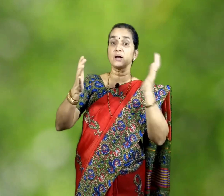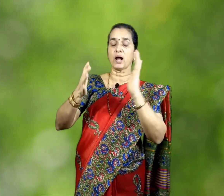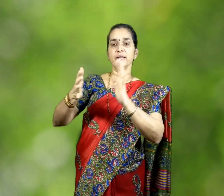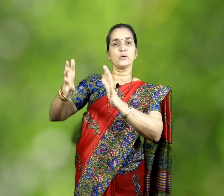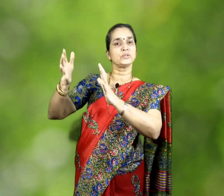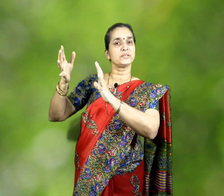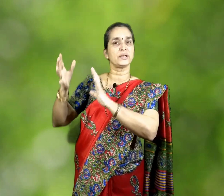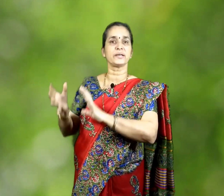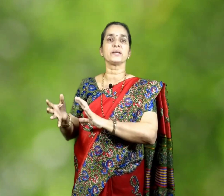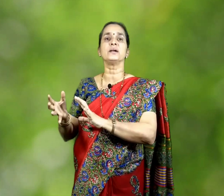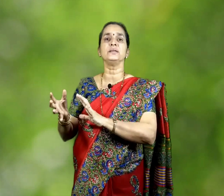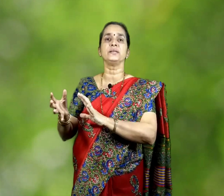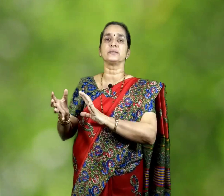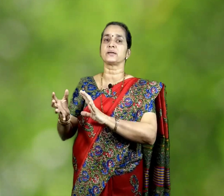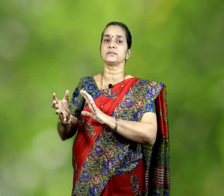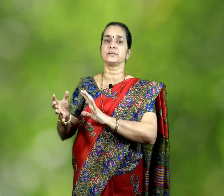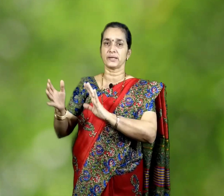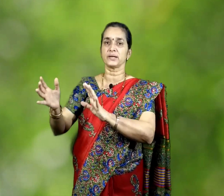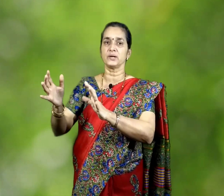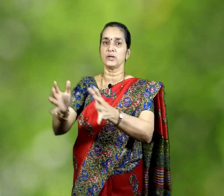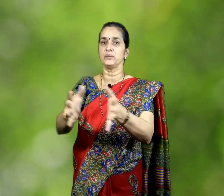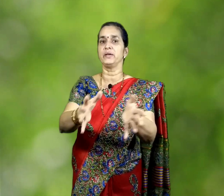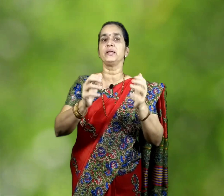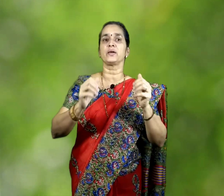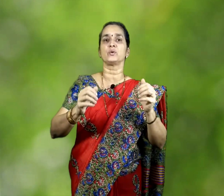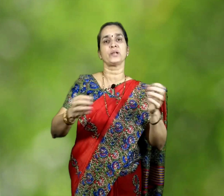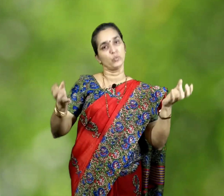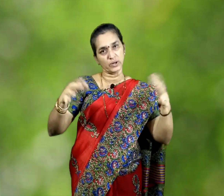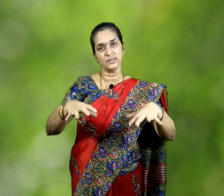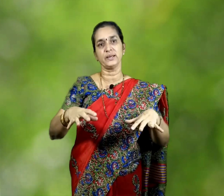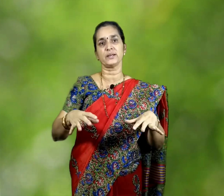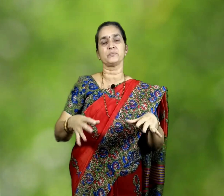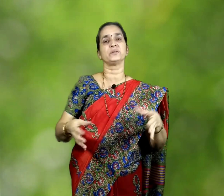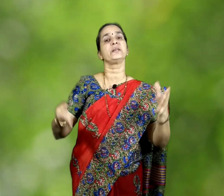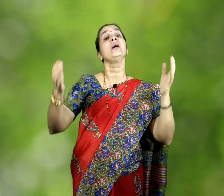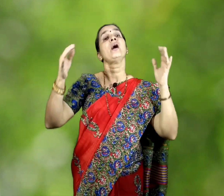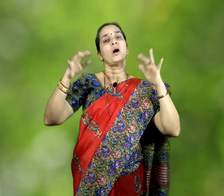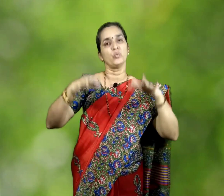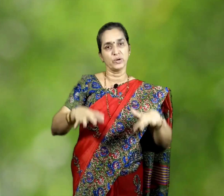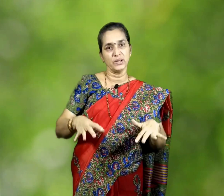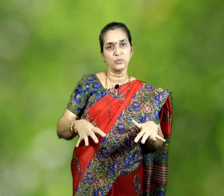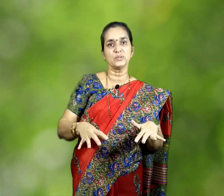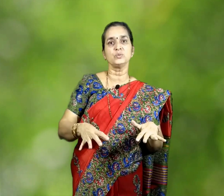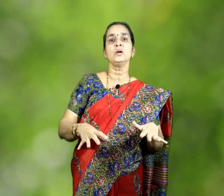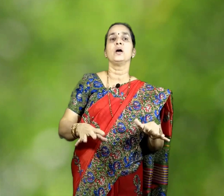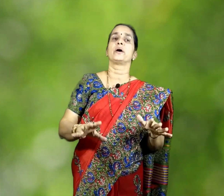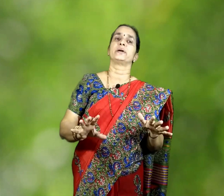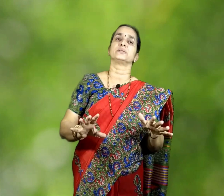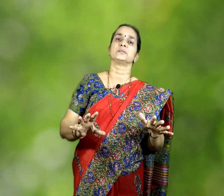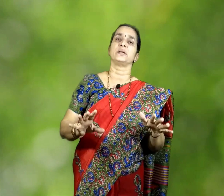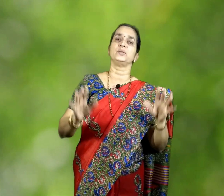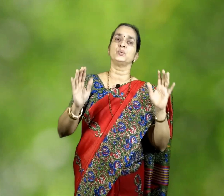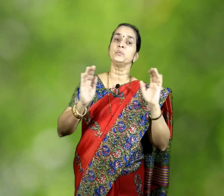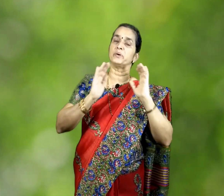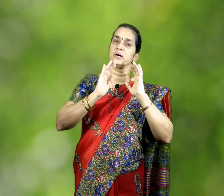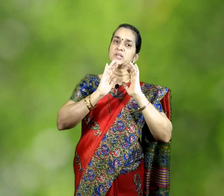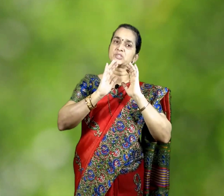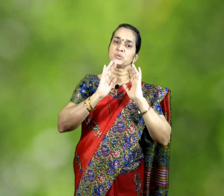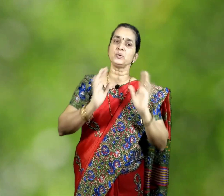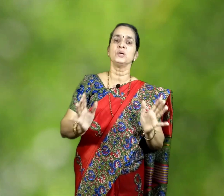Not only that, even the cattle that travel in that area can also get tick bites and suffer from